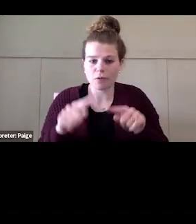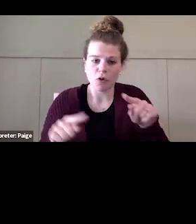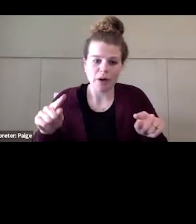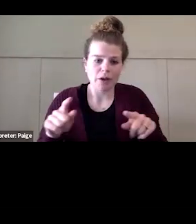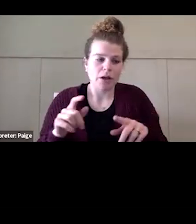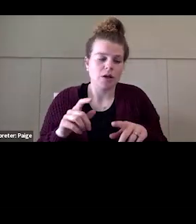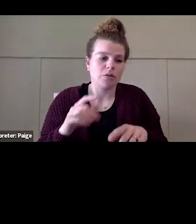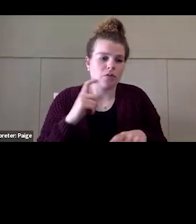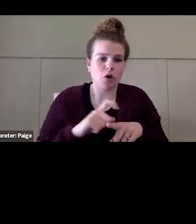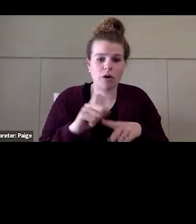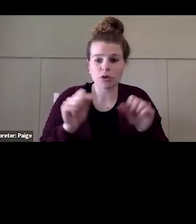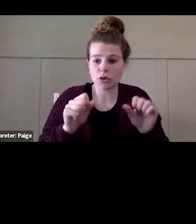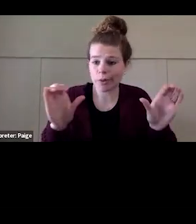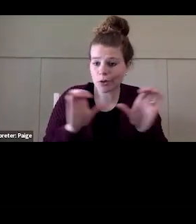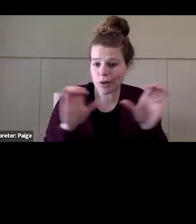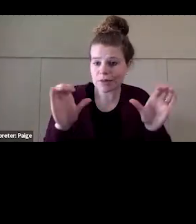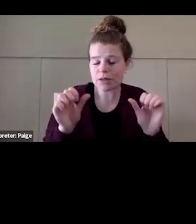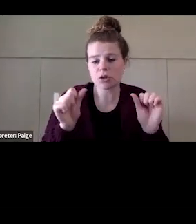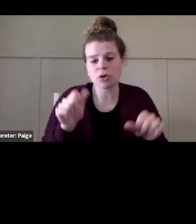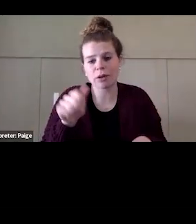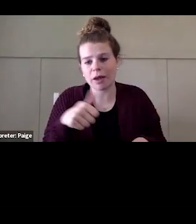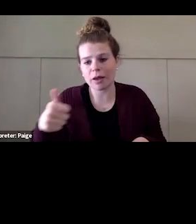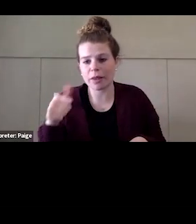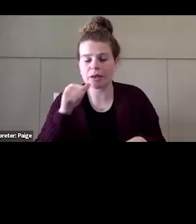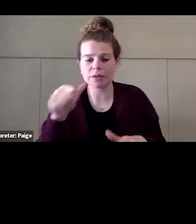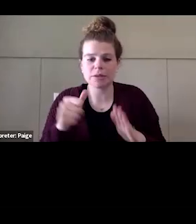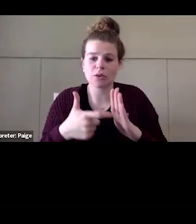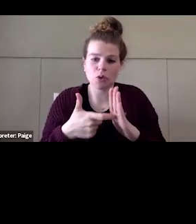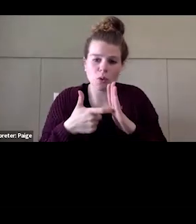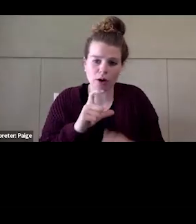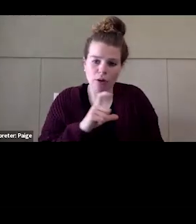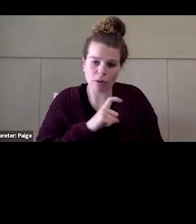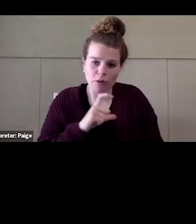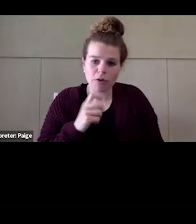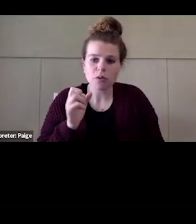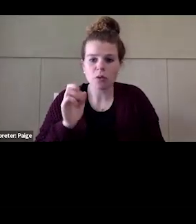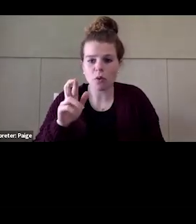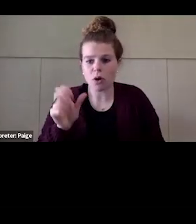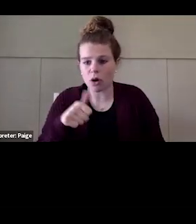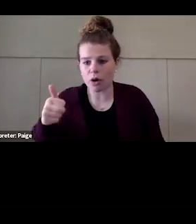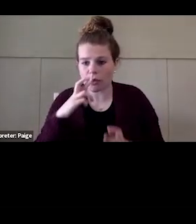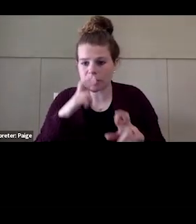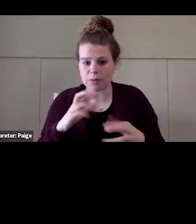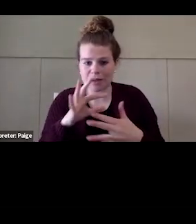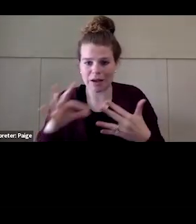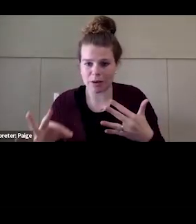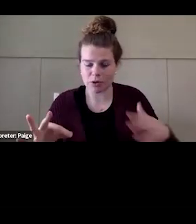to really anything that just doesn't require law enforcement or any of the other response options.